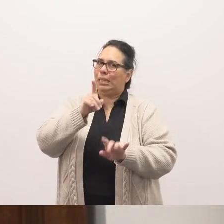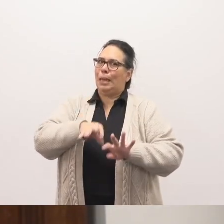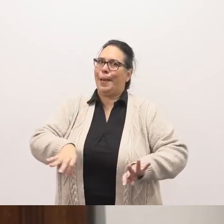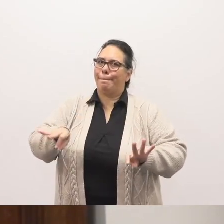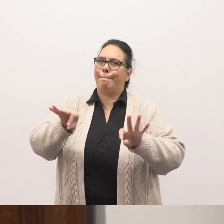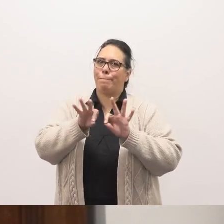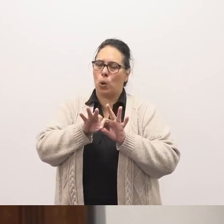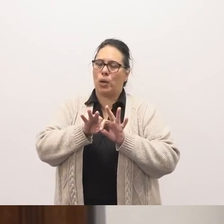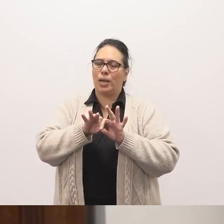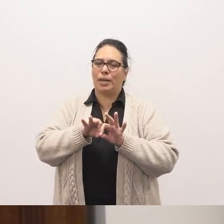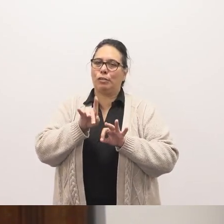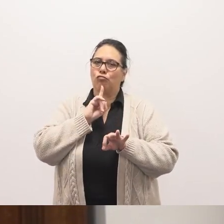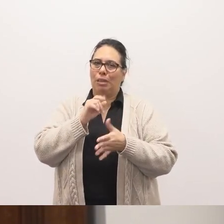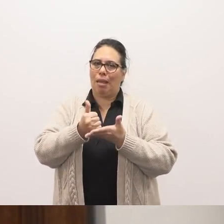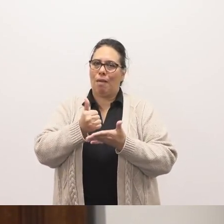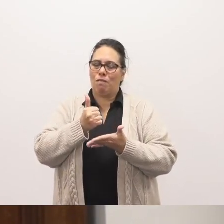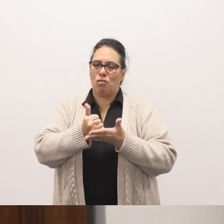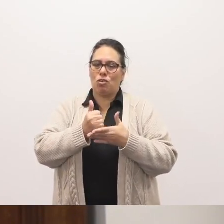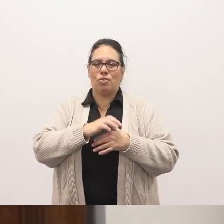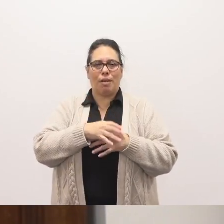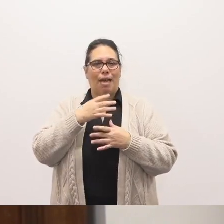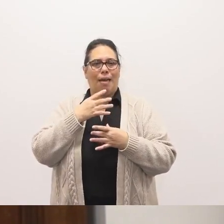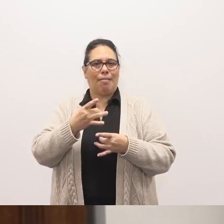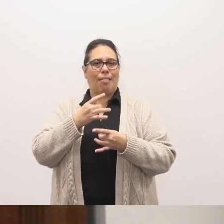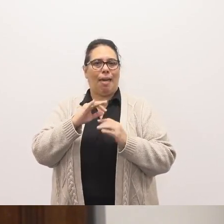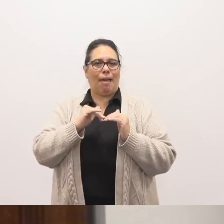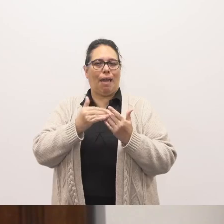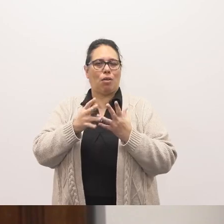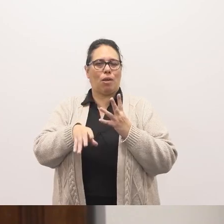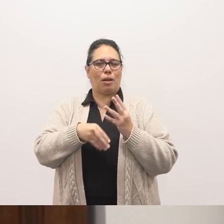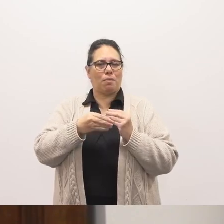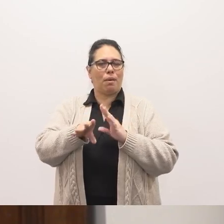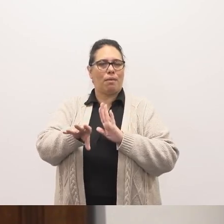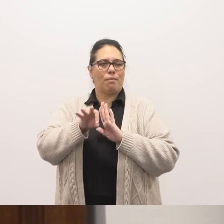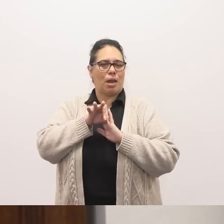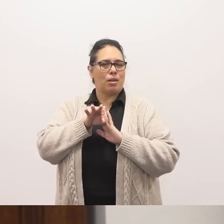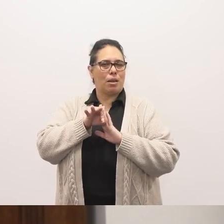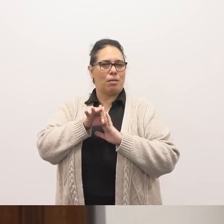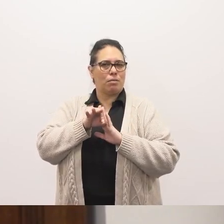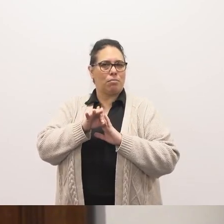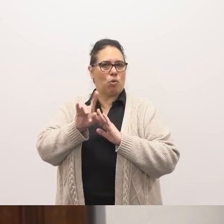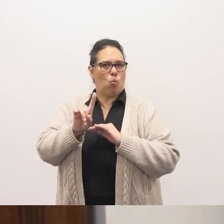That's really helpful. And I like how you added, to find out where you fit in.